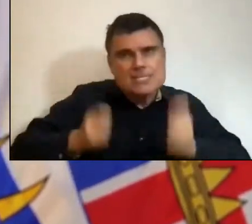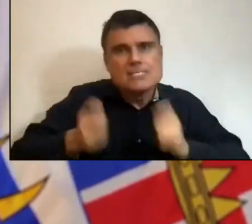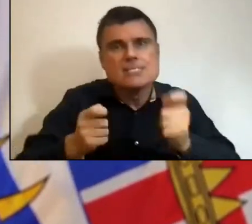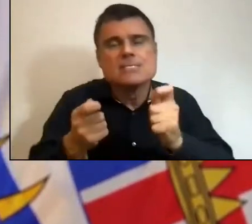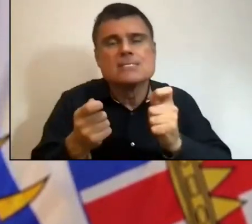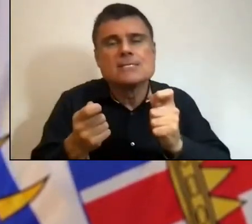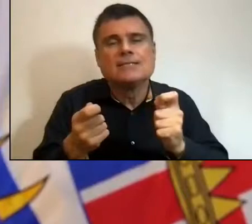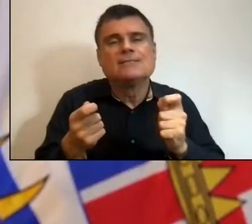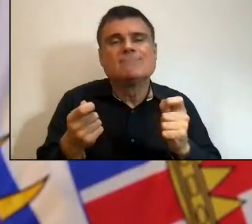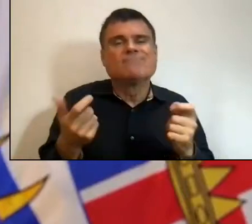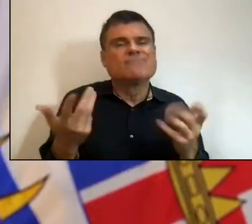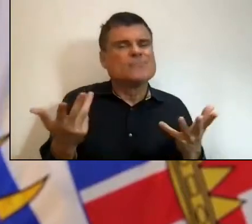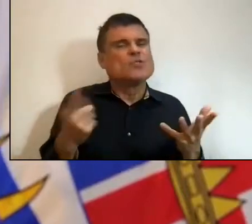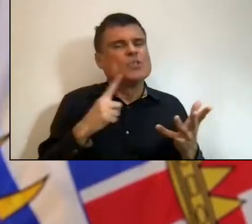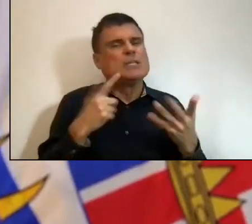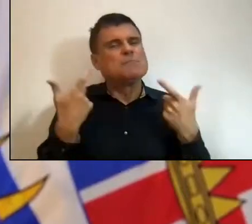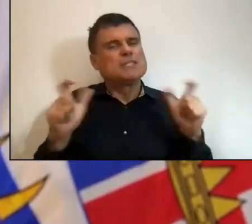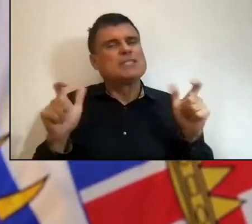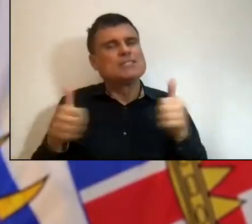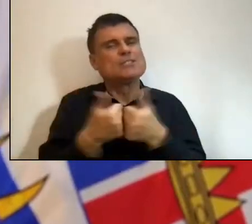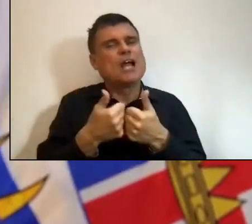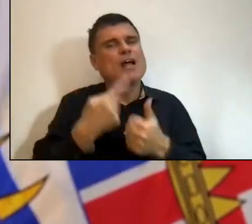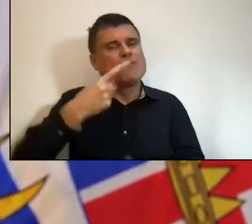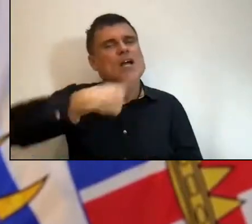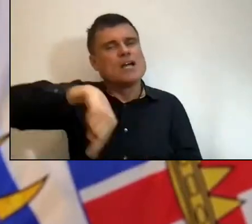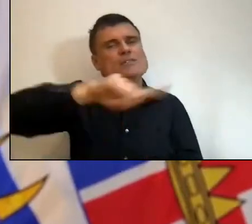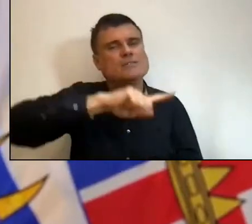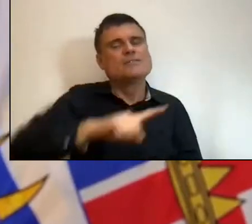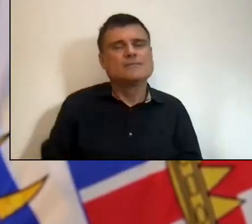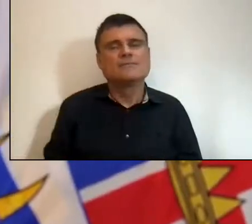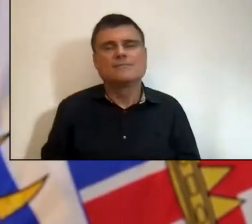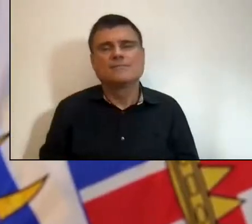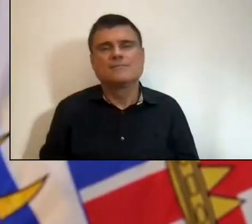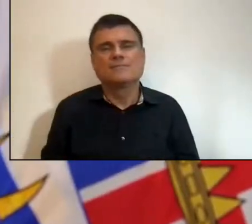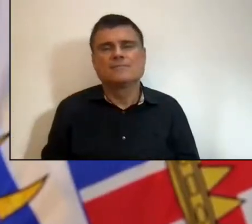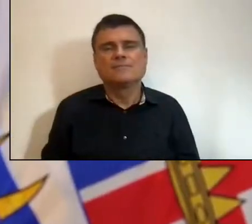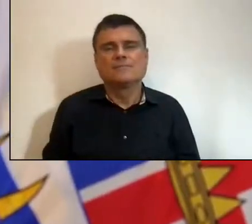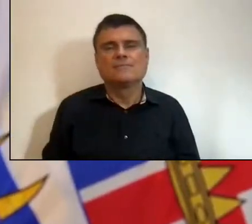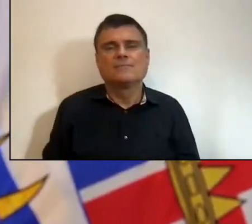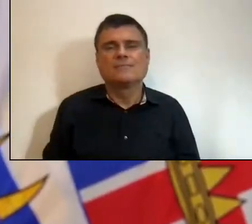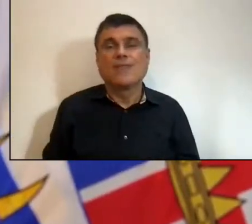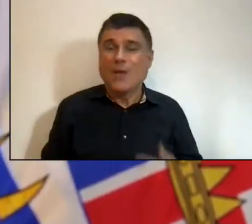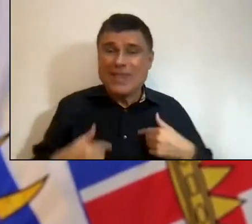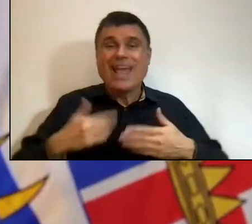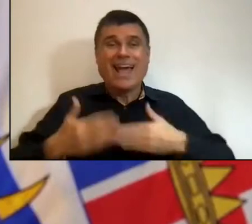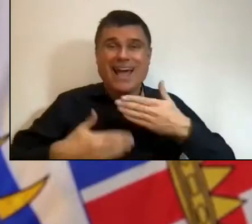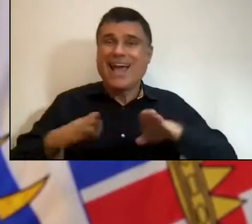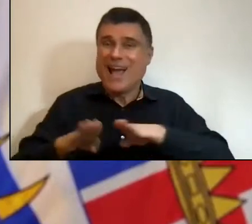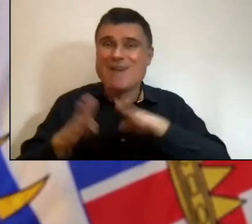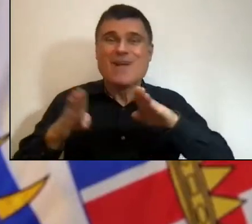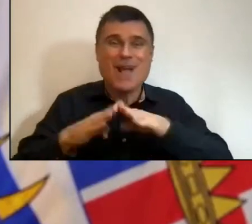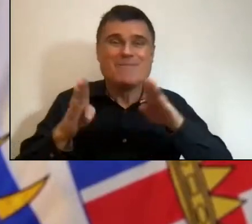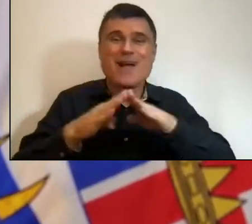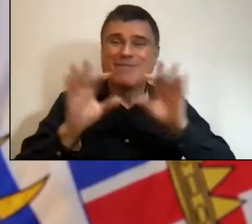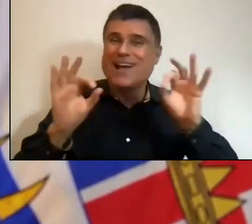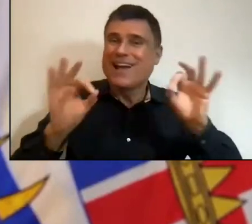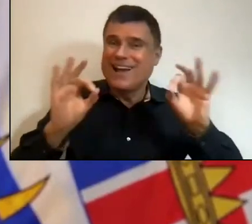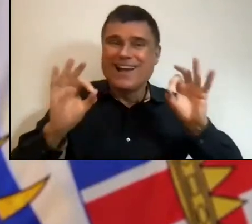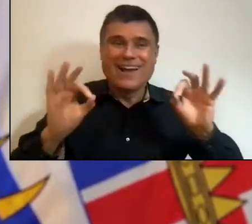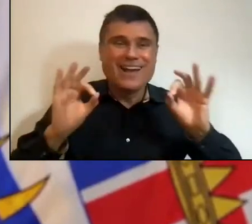that I faced was looking at, okay, we used the evidence and data that we had but things were